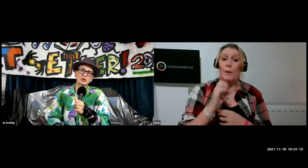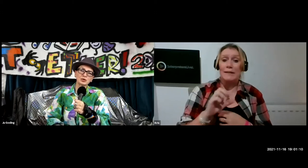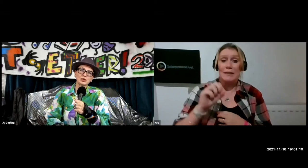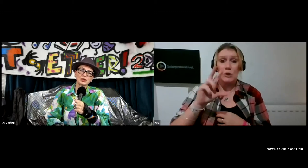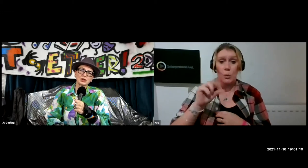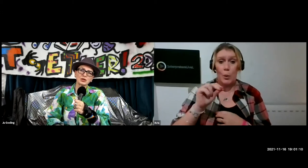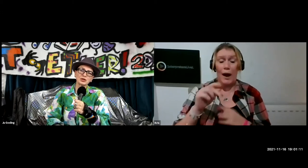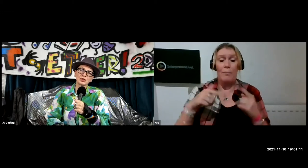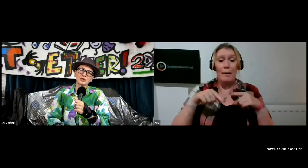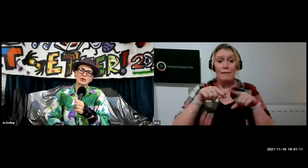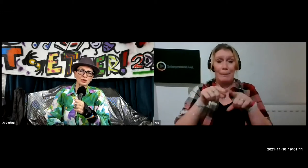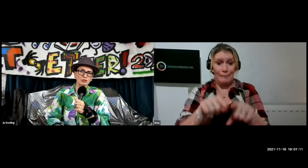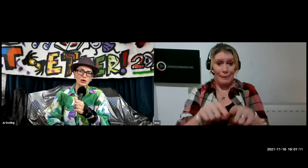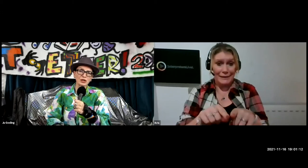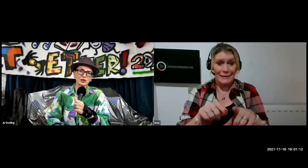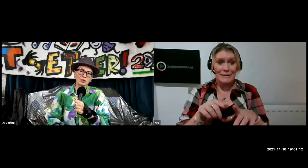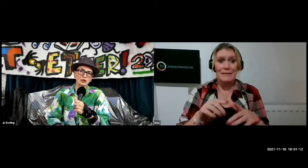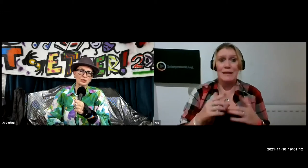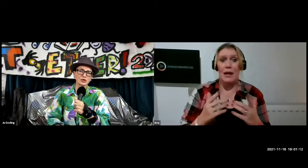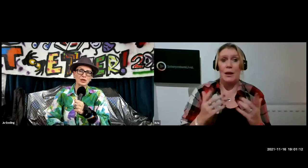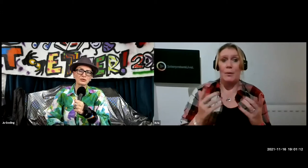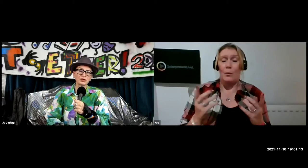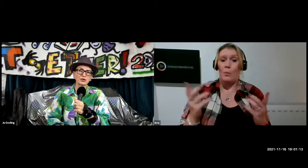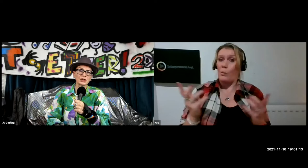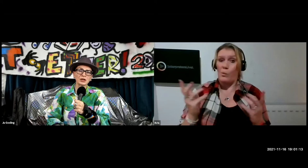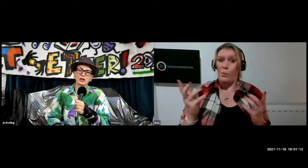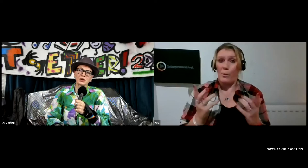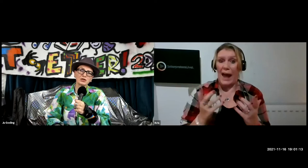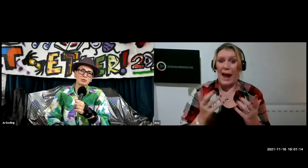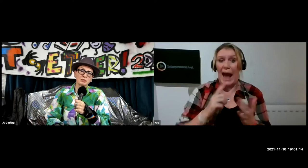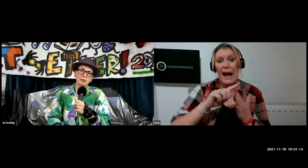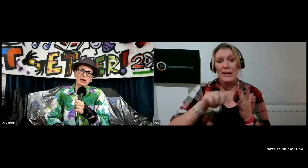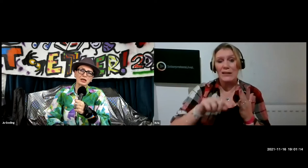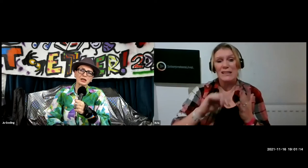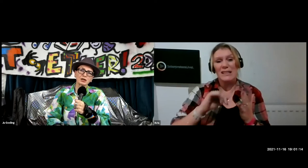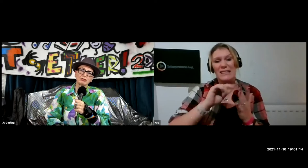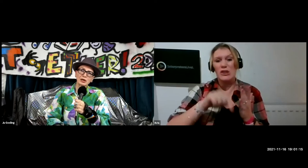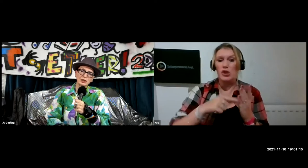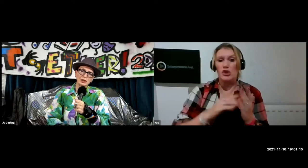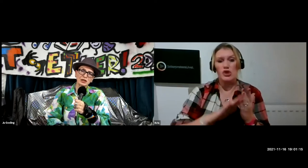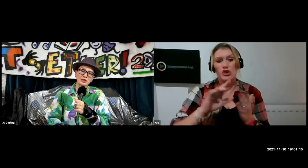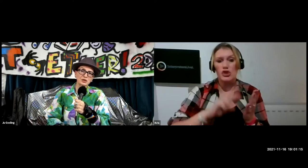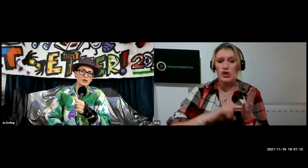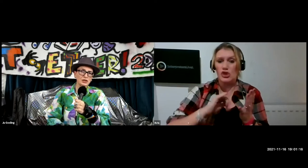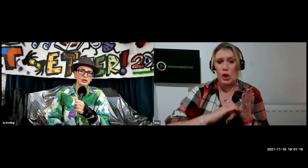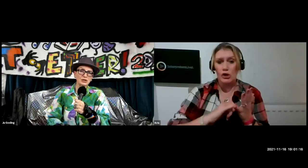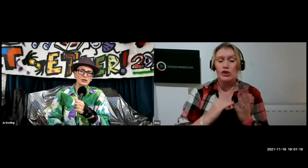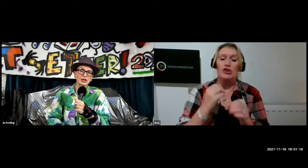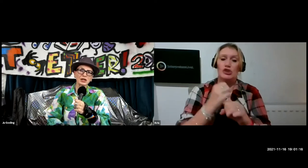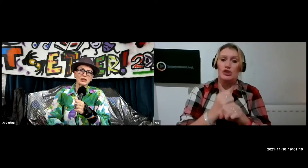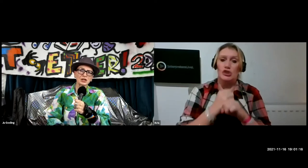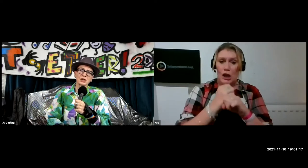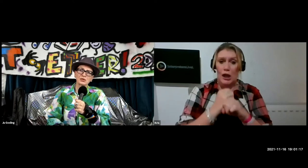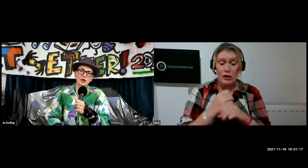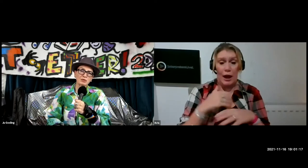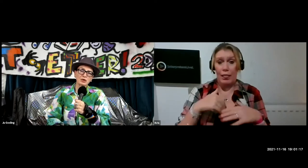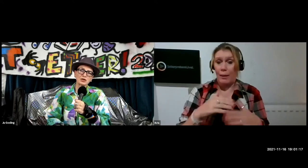St. John's churchyard right in the middle of Stratford. They have been back regularly ever since and very much